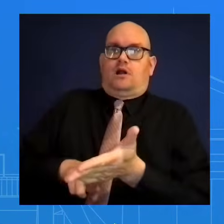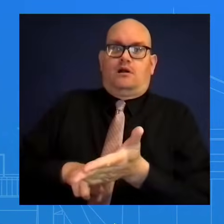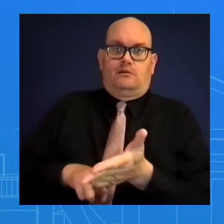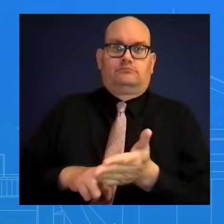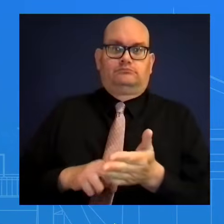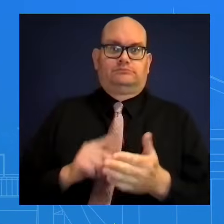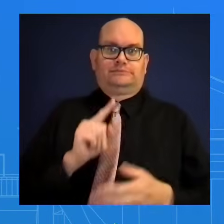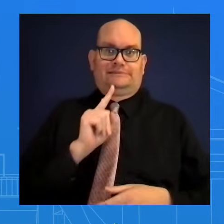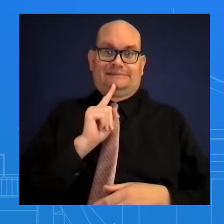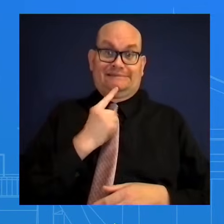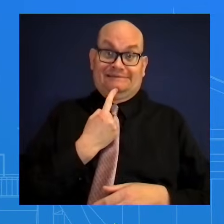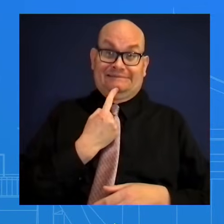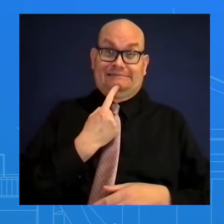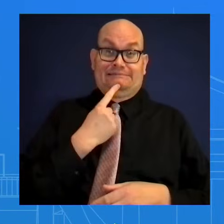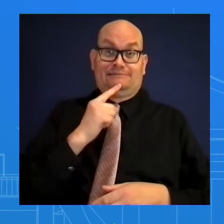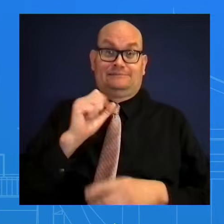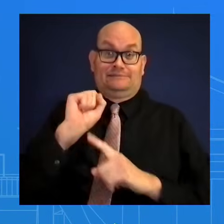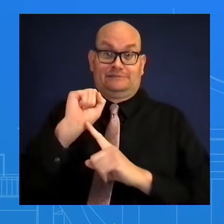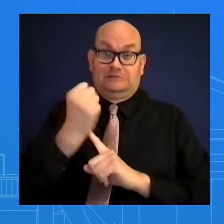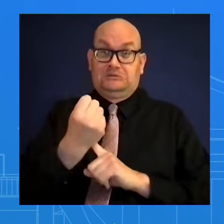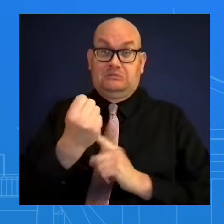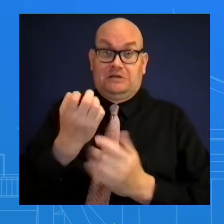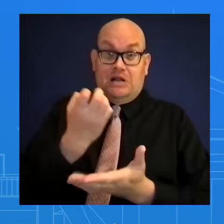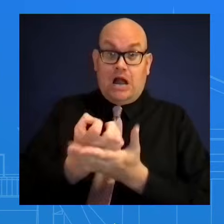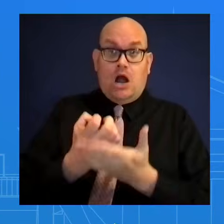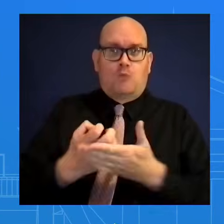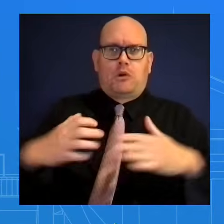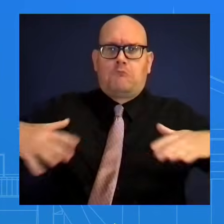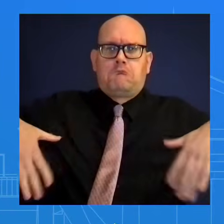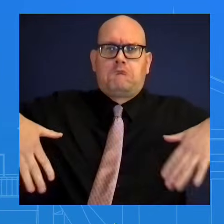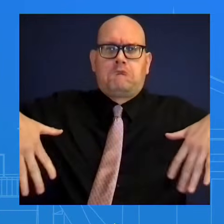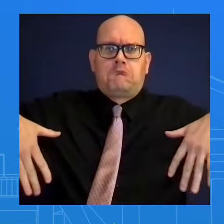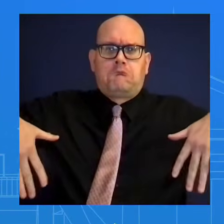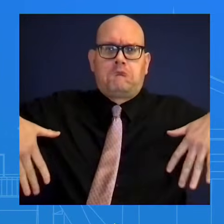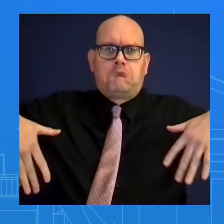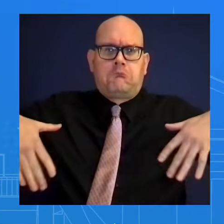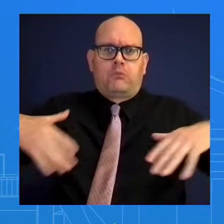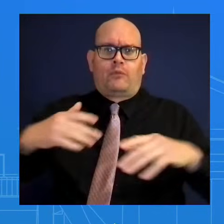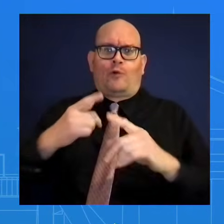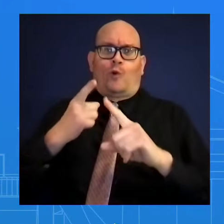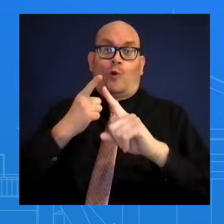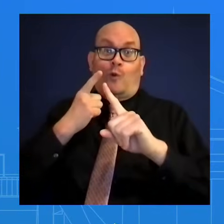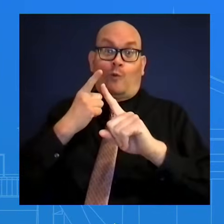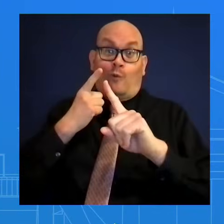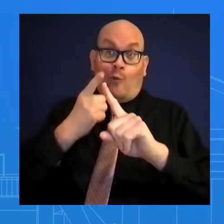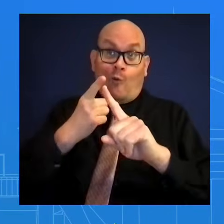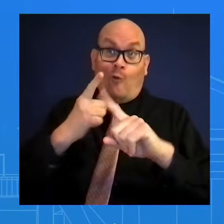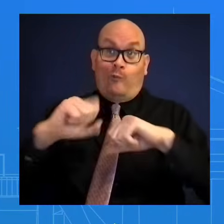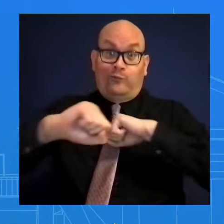This is about protecting almost 8 million jobs. This is about protecting -- you know, protecting healthcare.